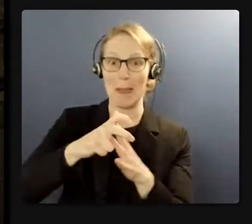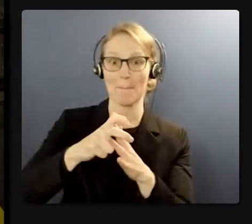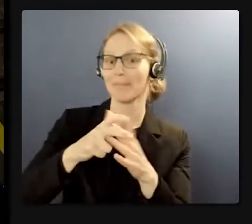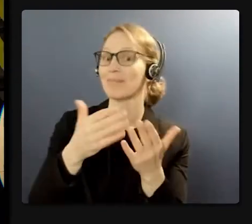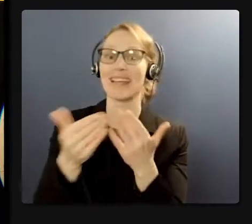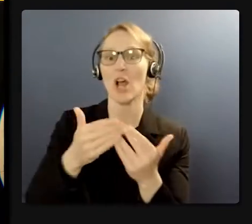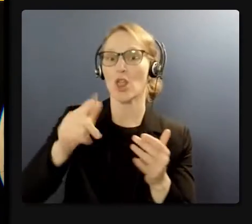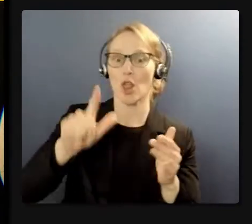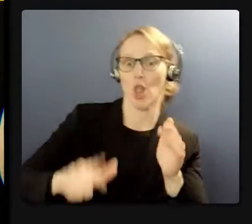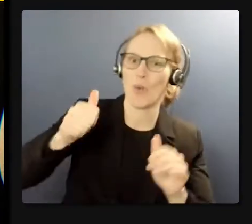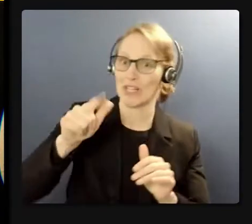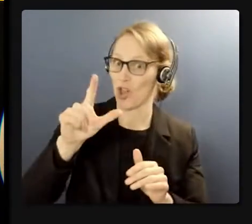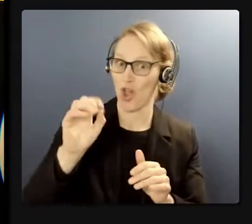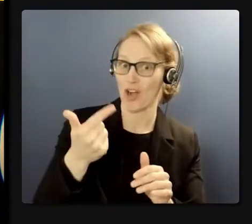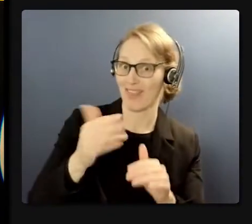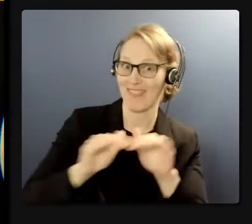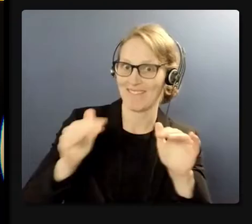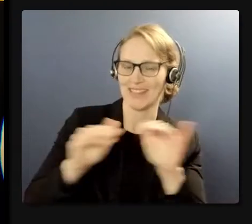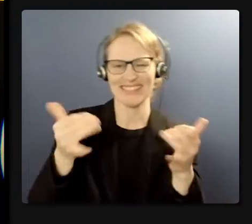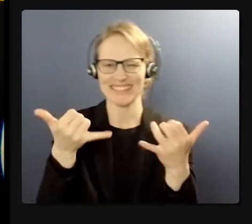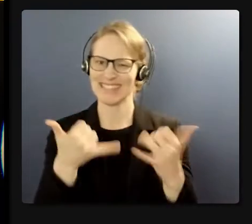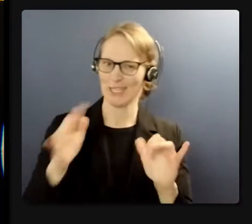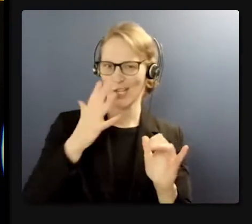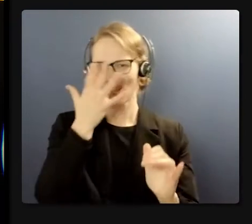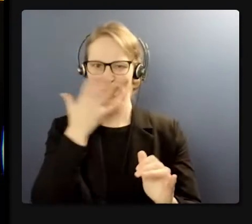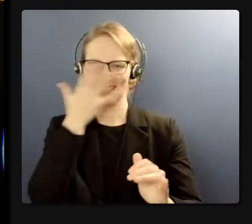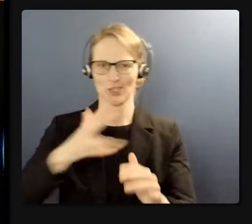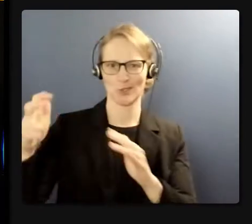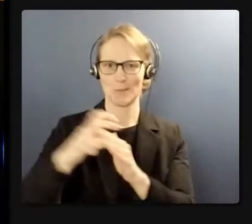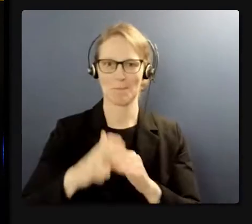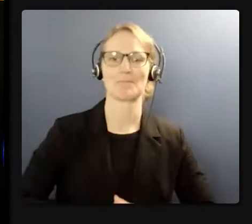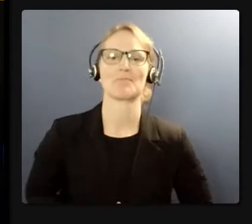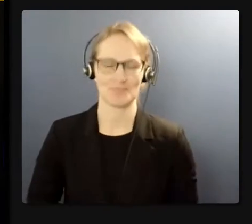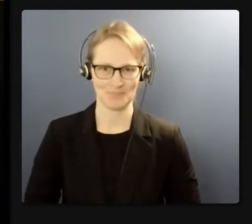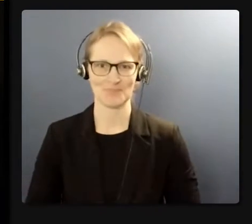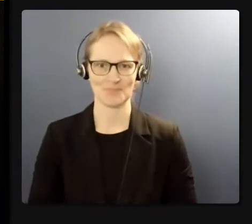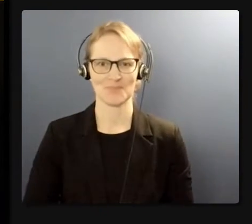You simplygon to create heavily optimized clusters of measures for distant viewing,